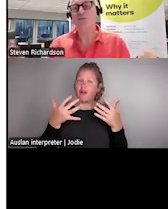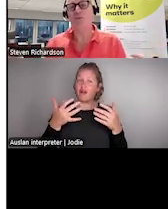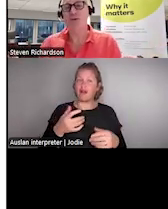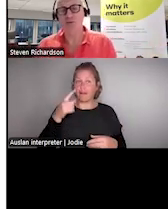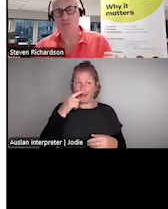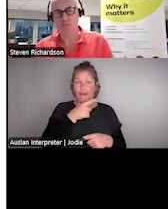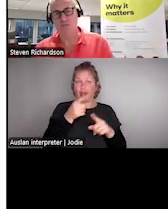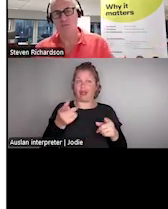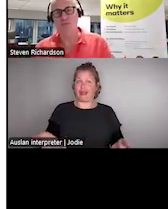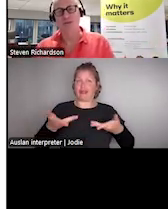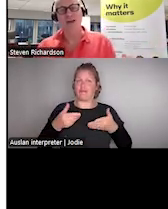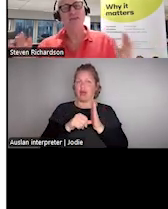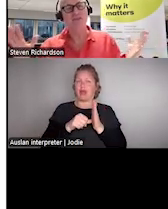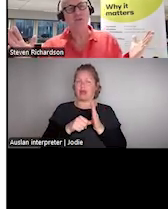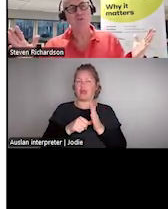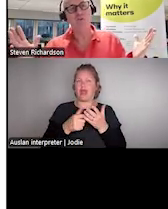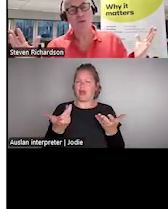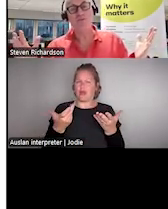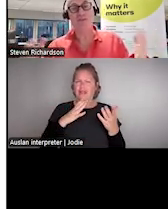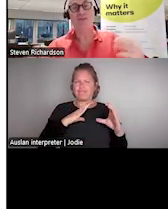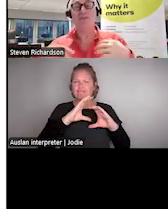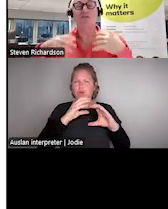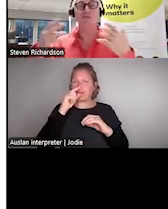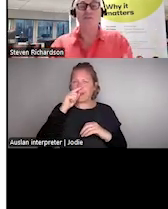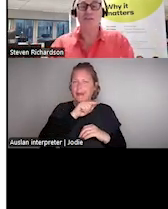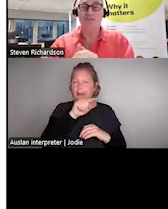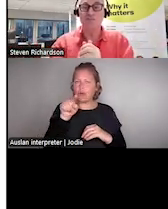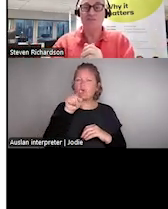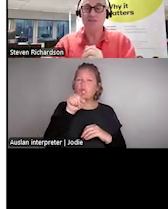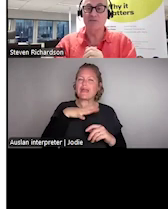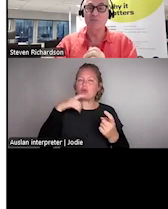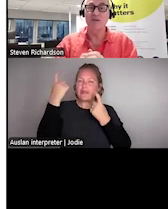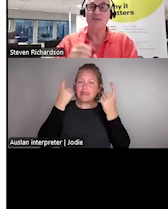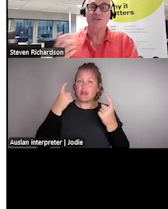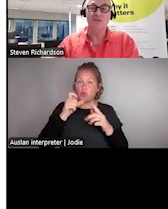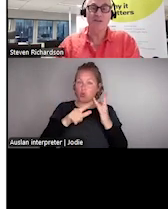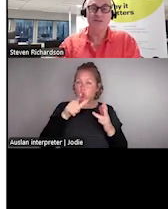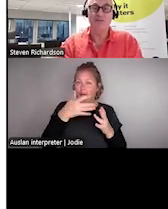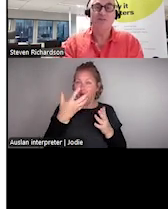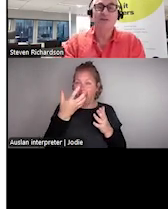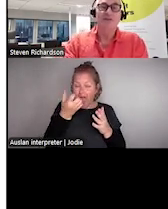communicate with people. So you have to consider, do you have the necessary means to contact them?